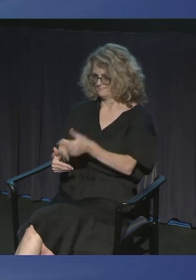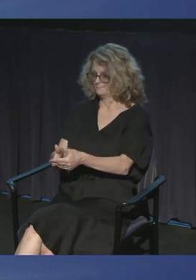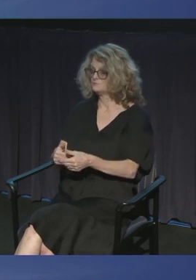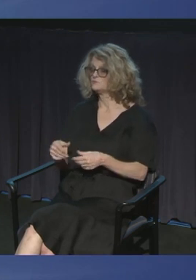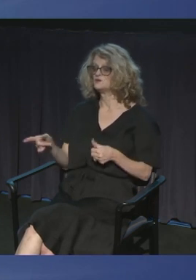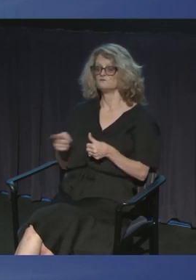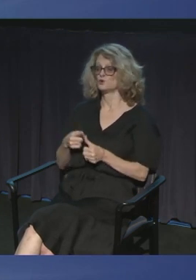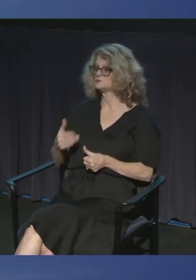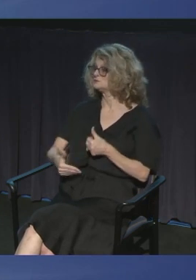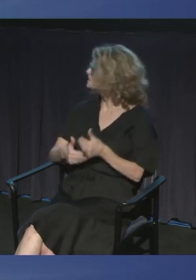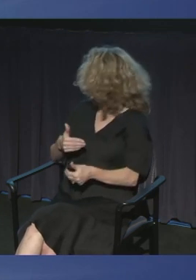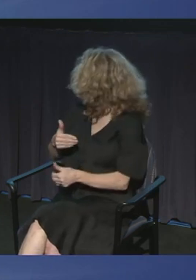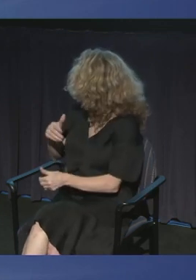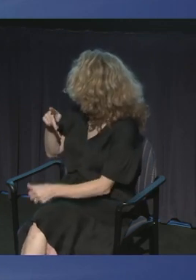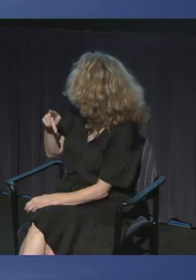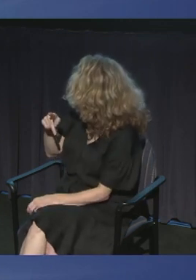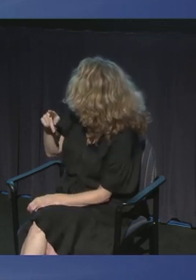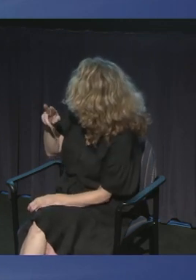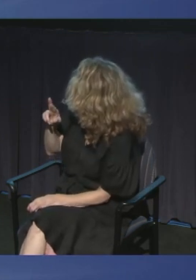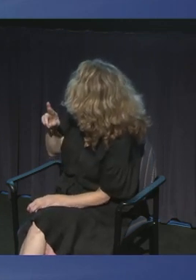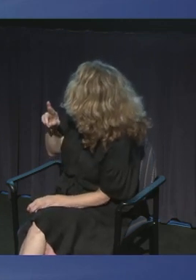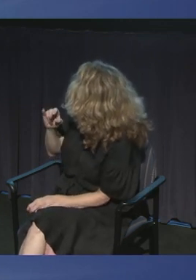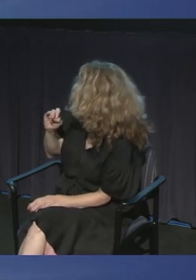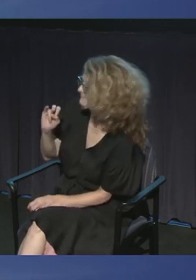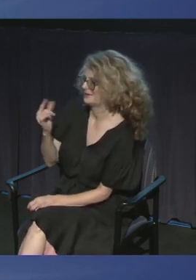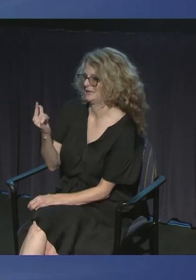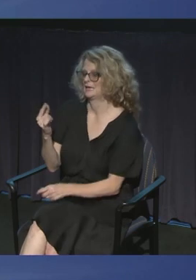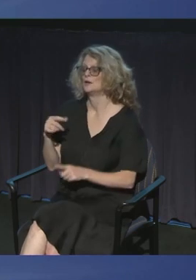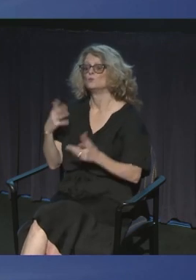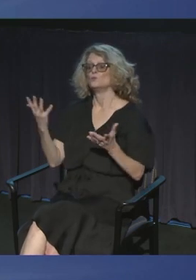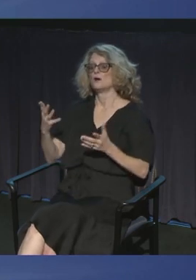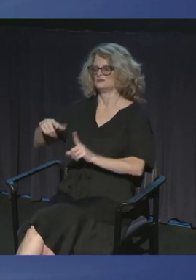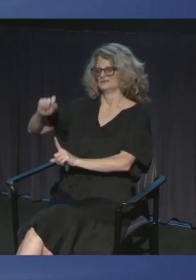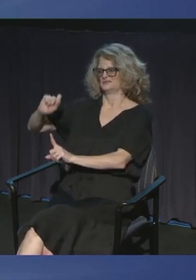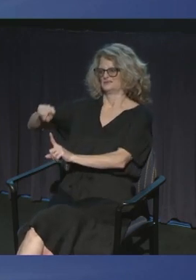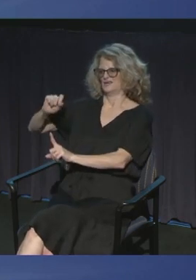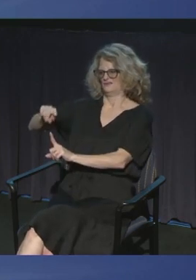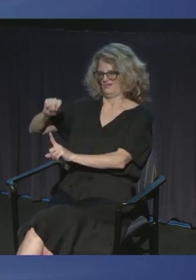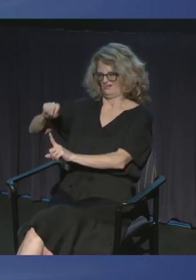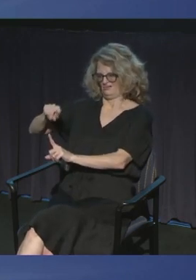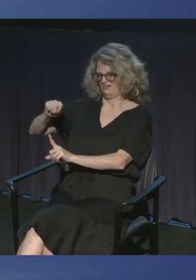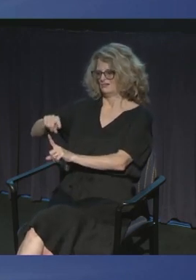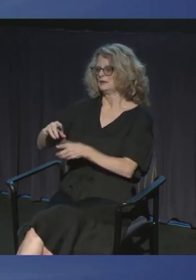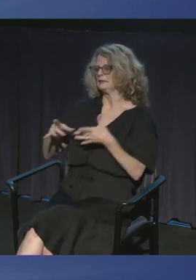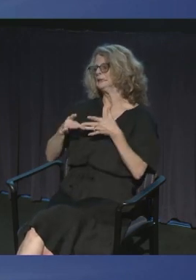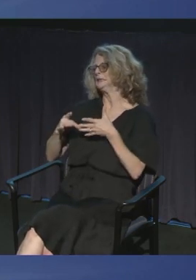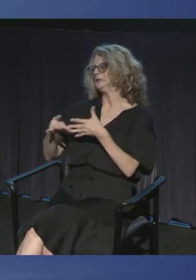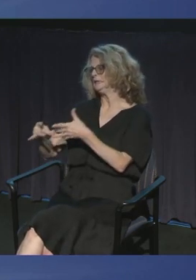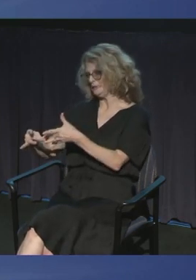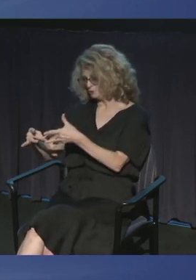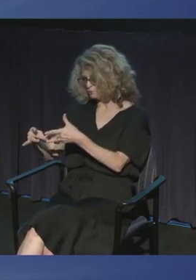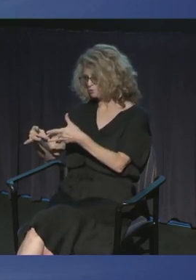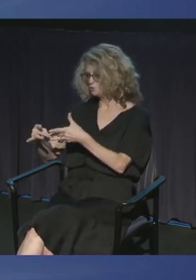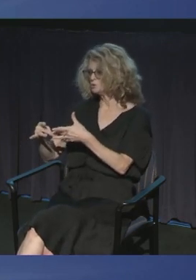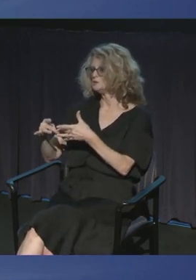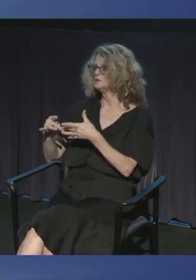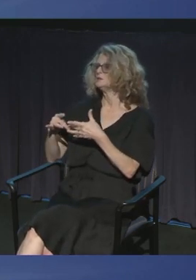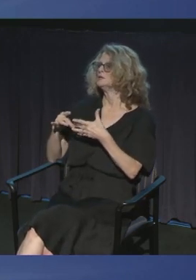THE INFLAMMAZONE, IS IT REQUIRES TWO STEPS. THE FIRST